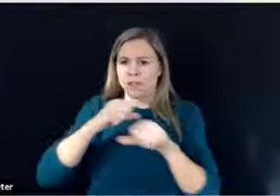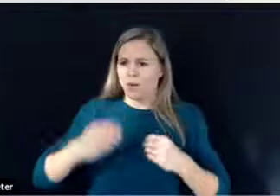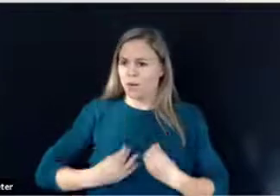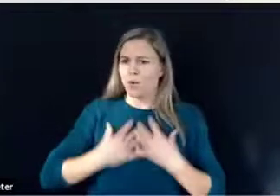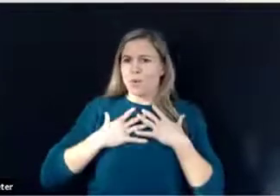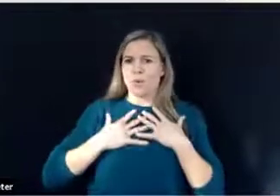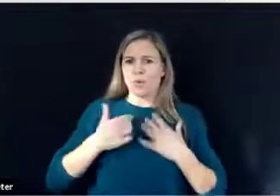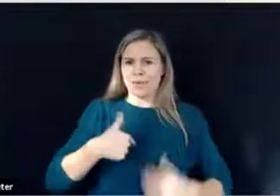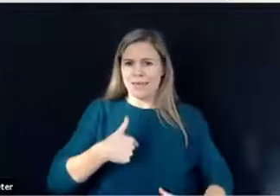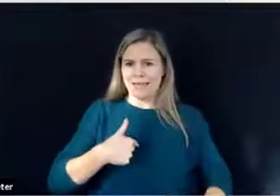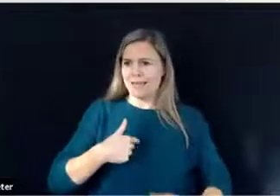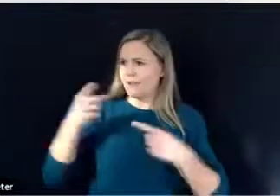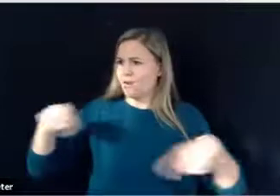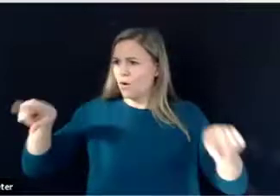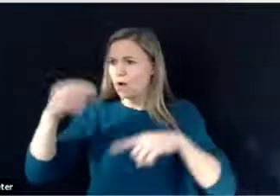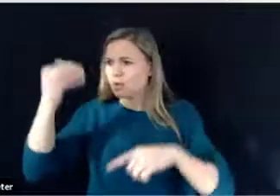and willing to join in a conversation."